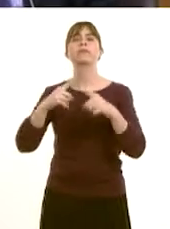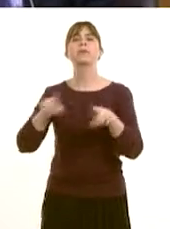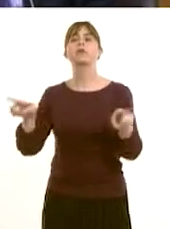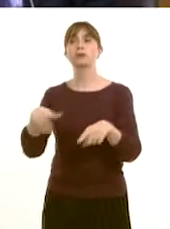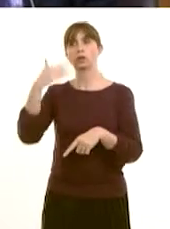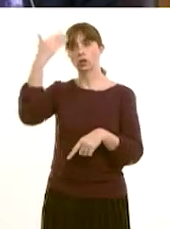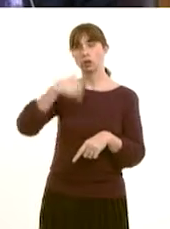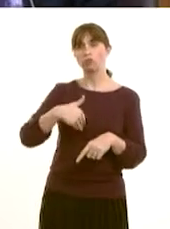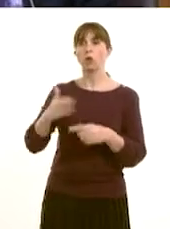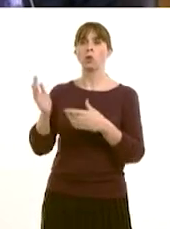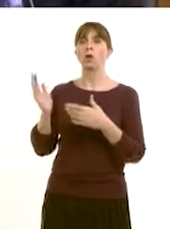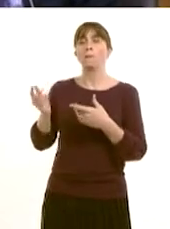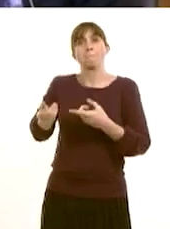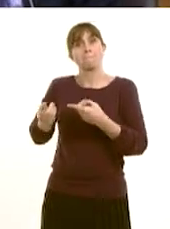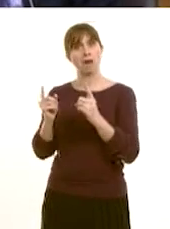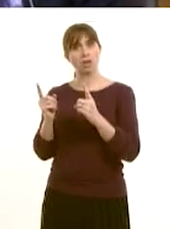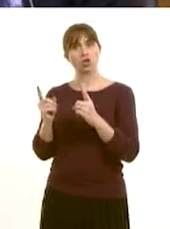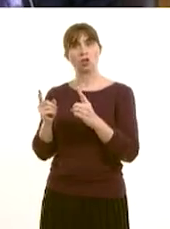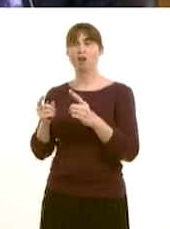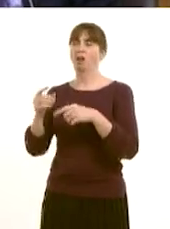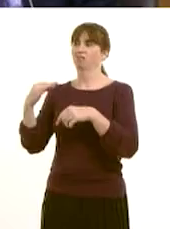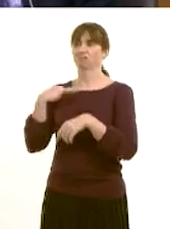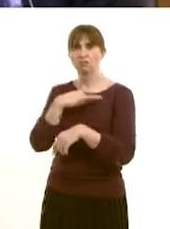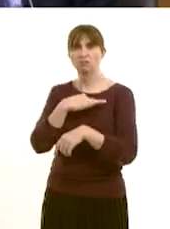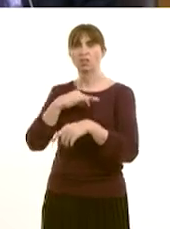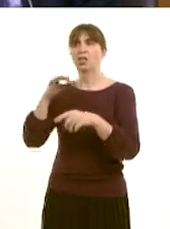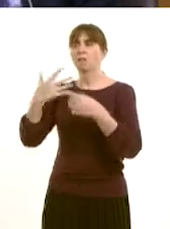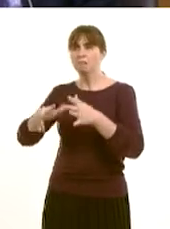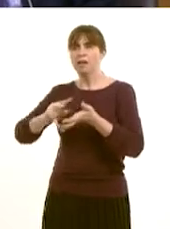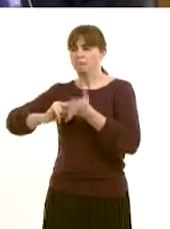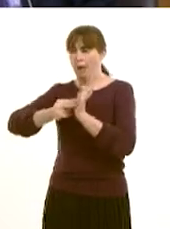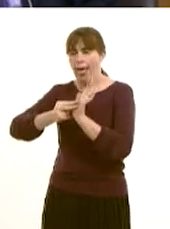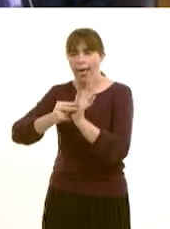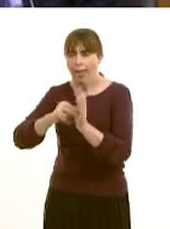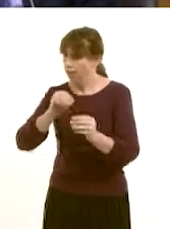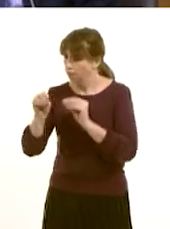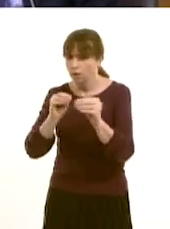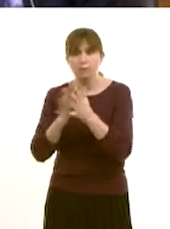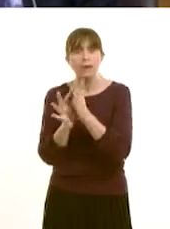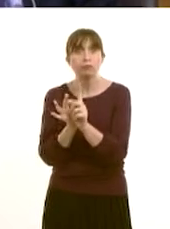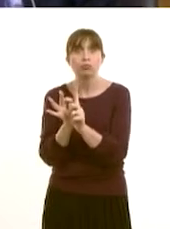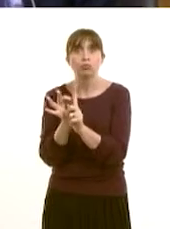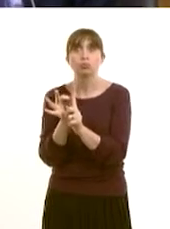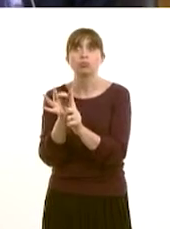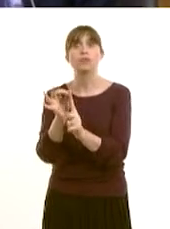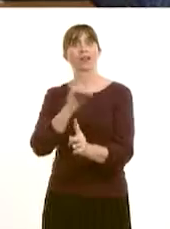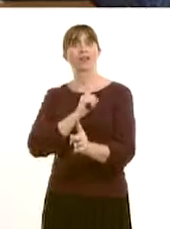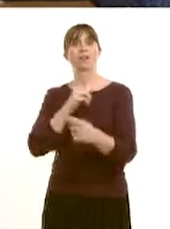managers have led the way in planning improvements to services, and thatís why we see, of course, outcomes improving.